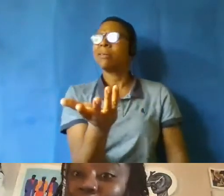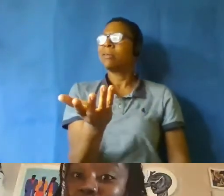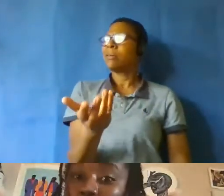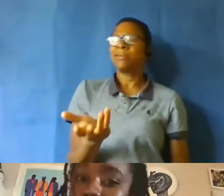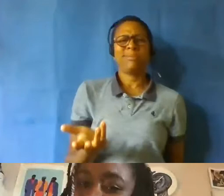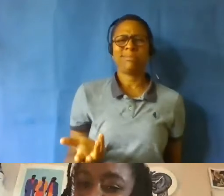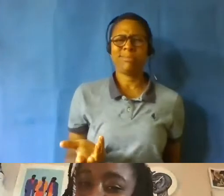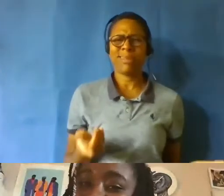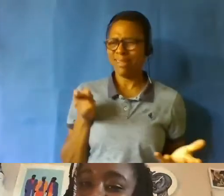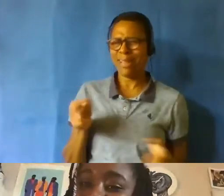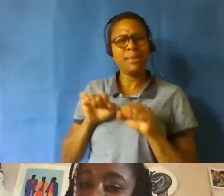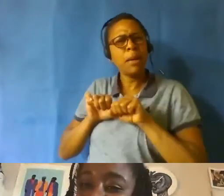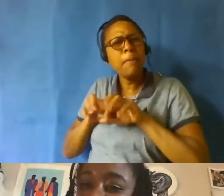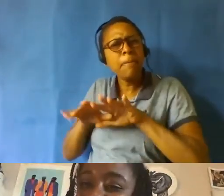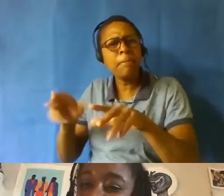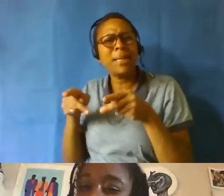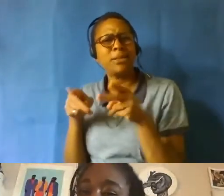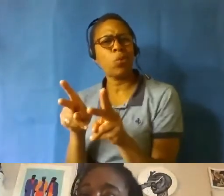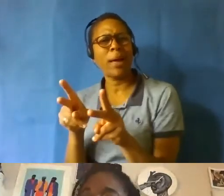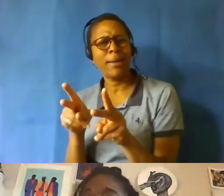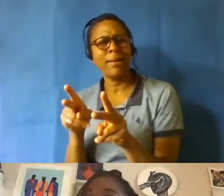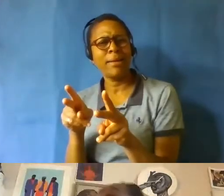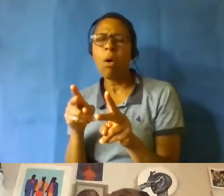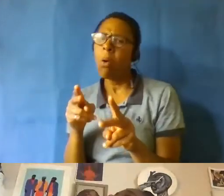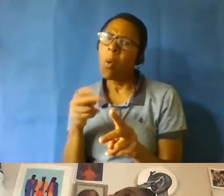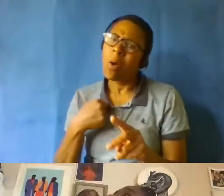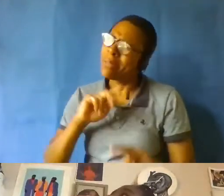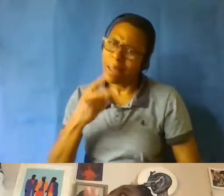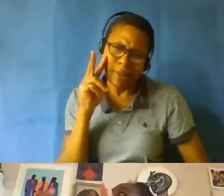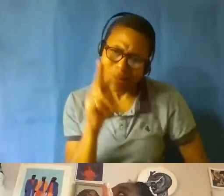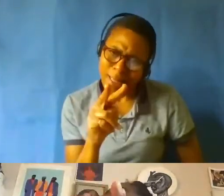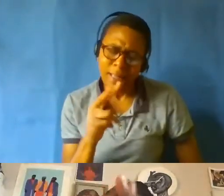about a person you know and then that idea that if they are being quantified